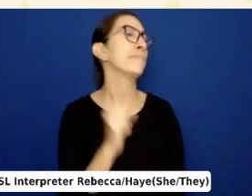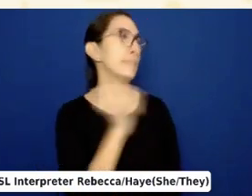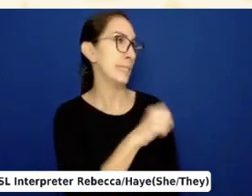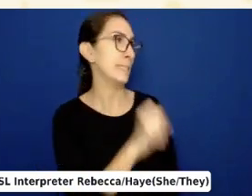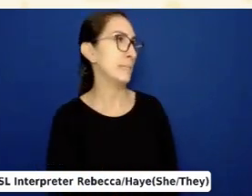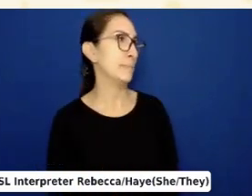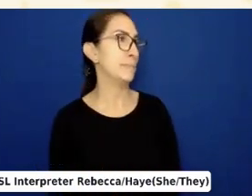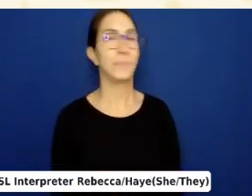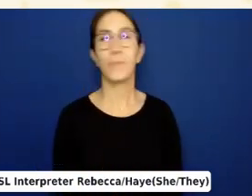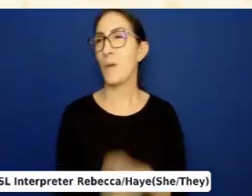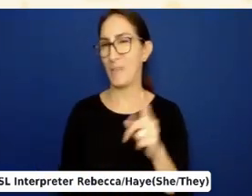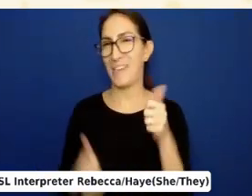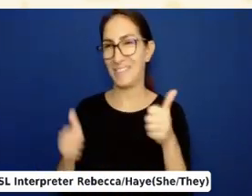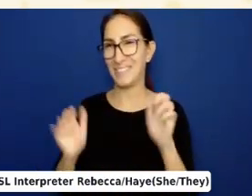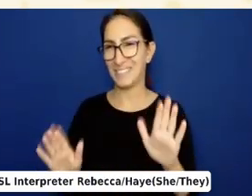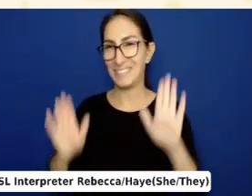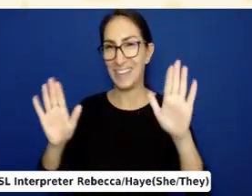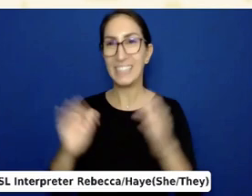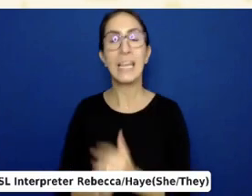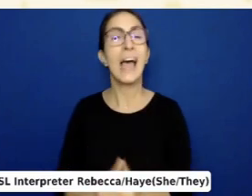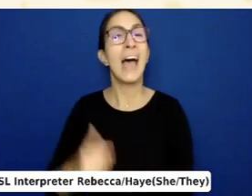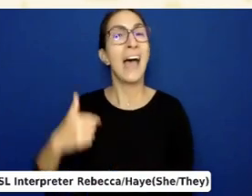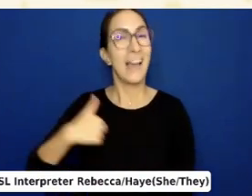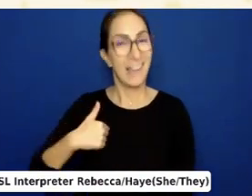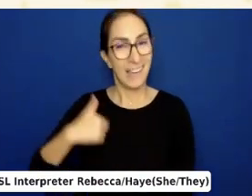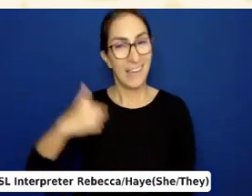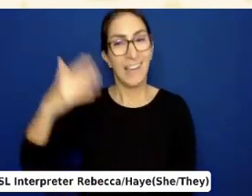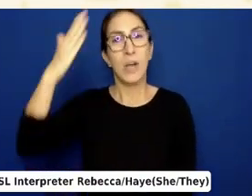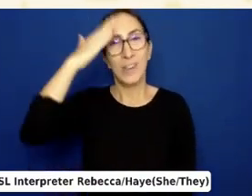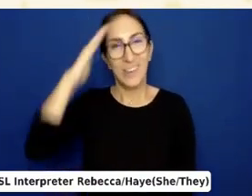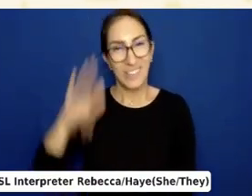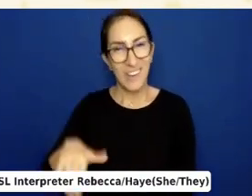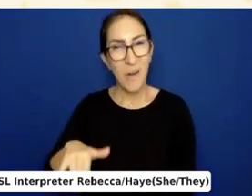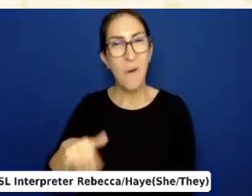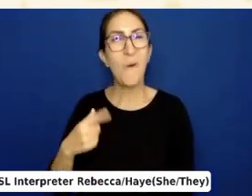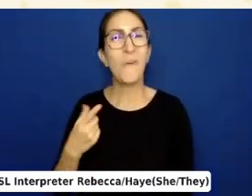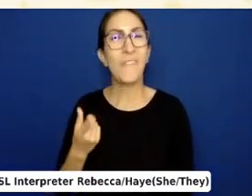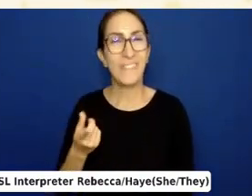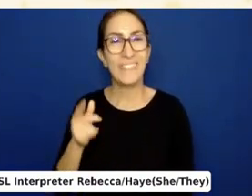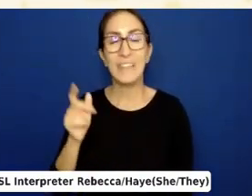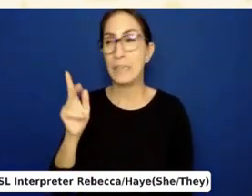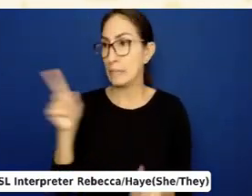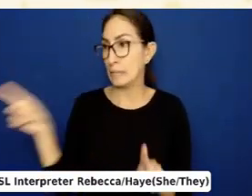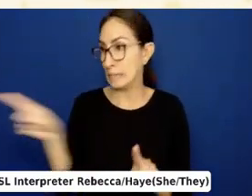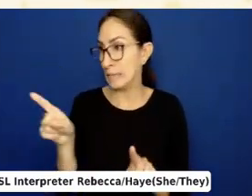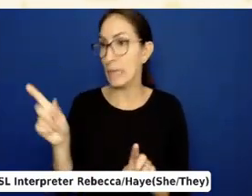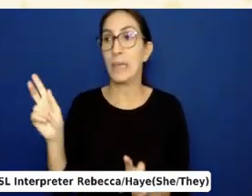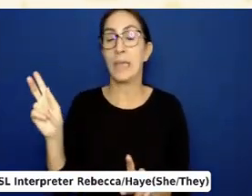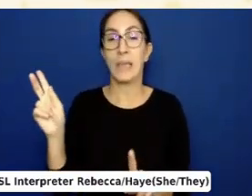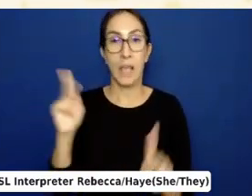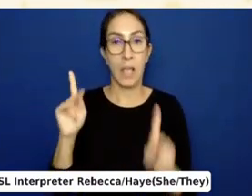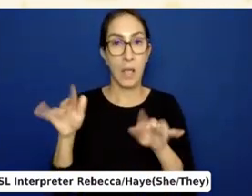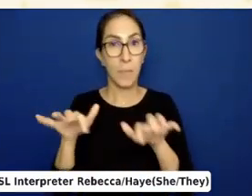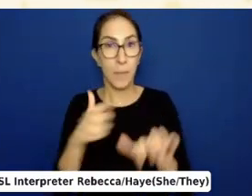And I know that if you folks can check back on the page